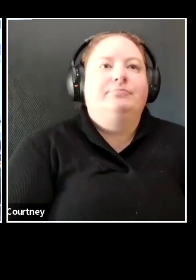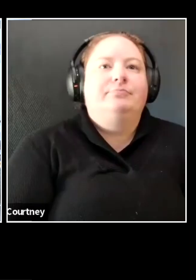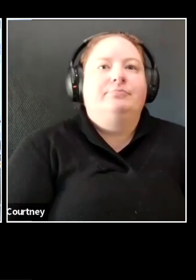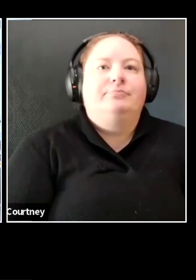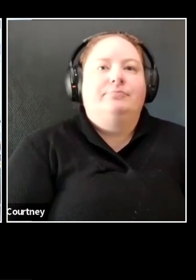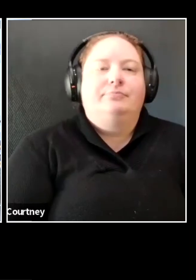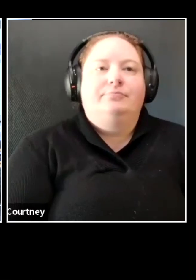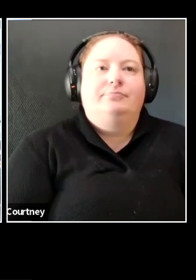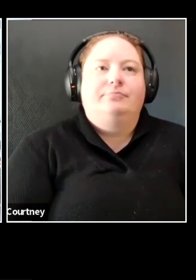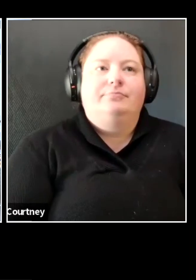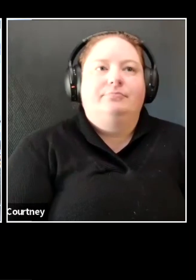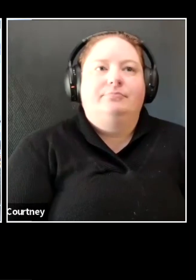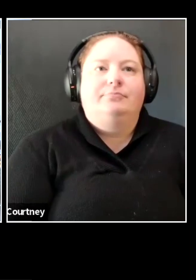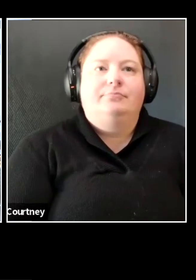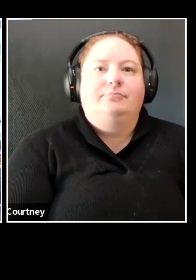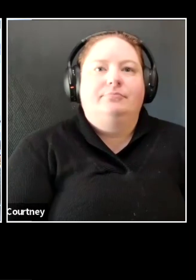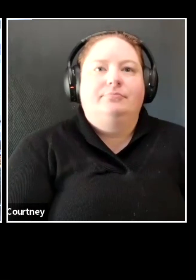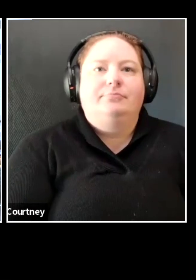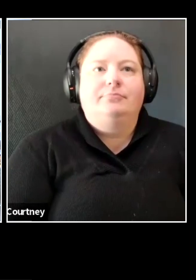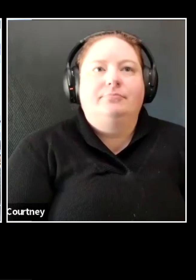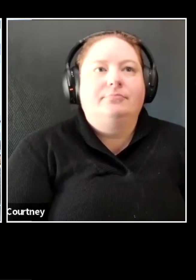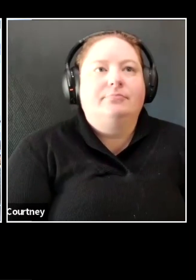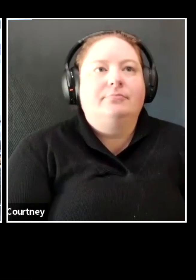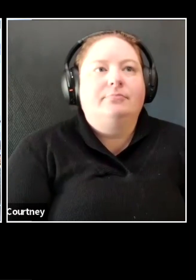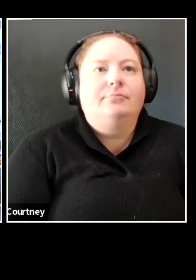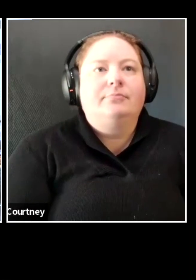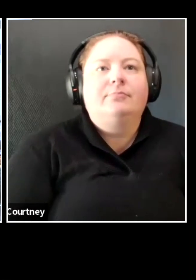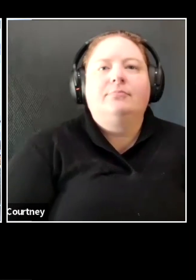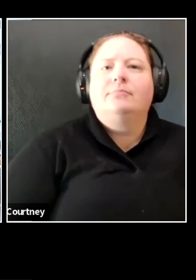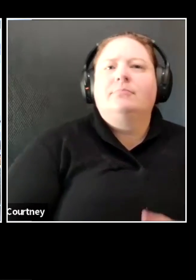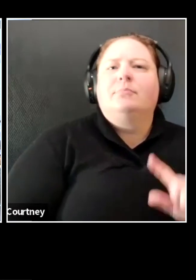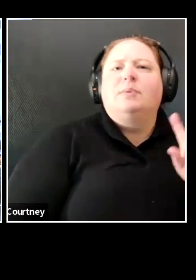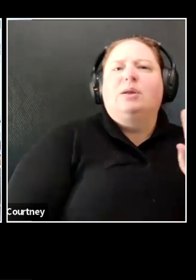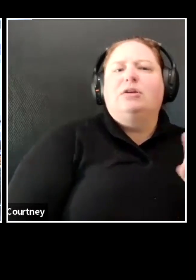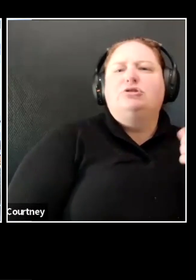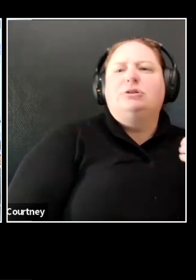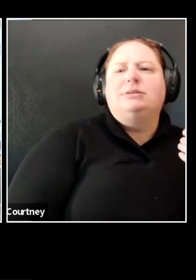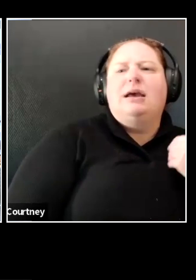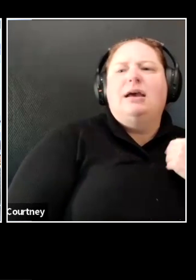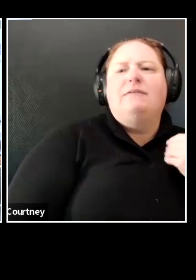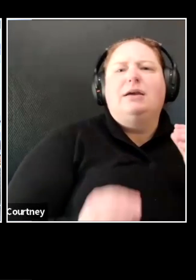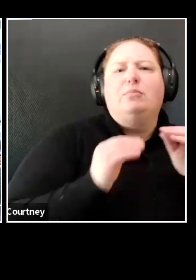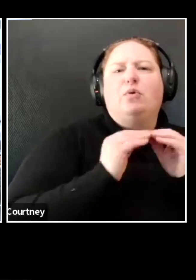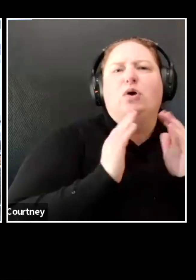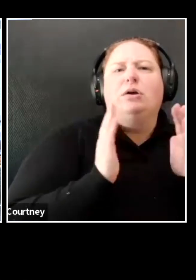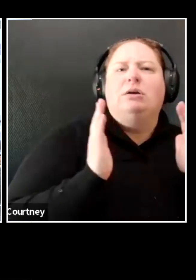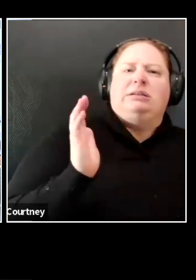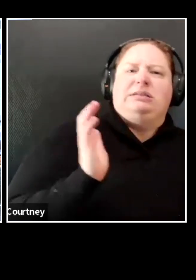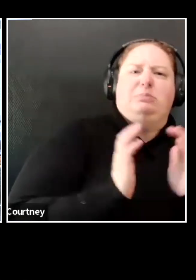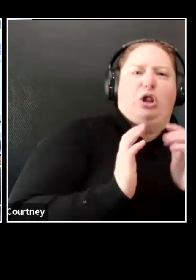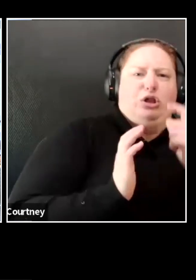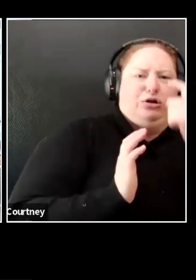Uh any less? Yeah. Uh yeah, I just have a a much smaller brain question. So this a lot of big brain